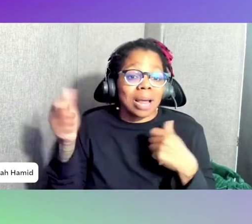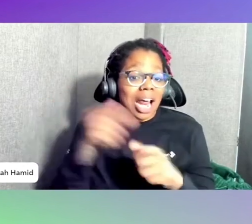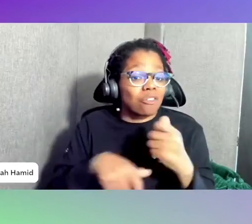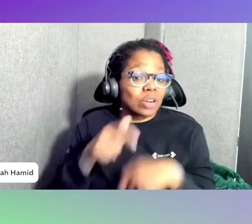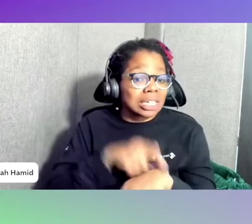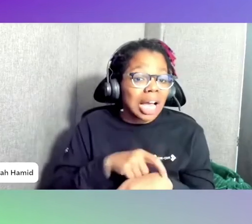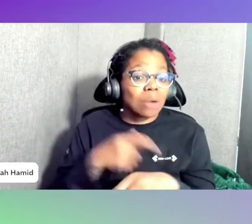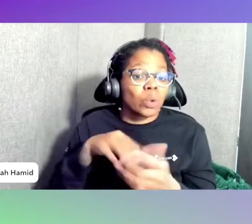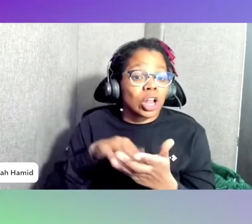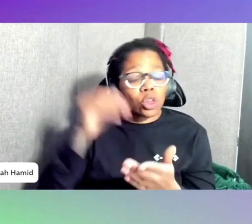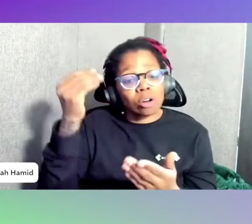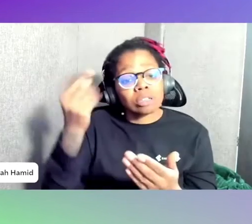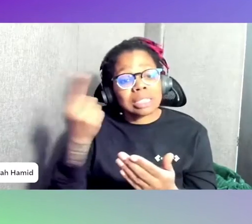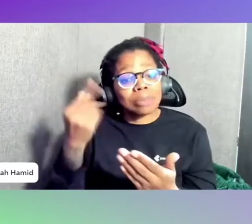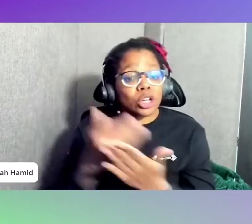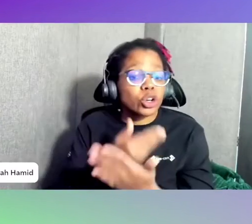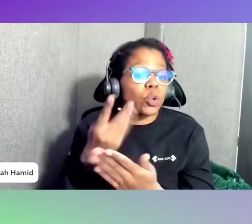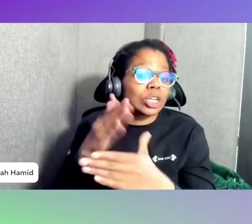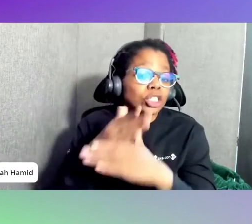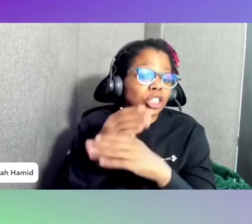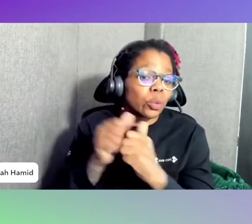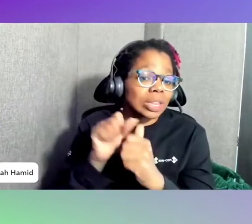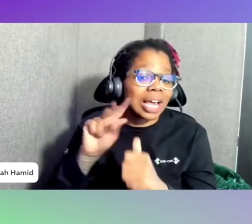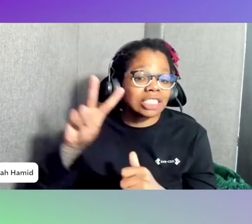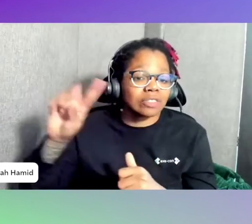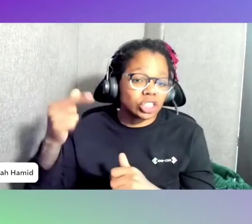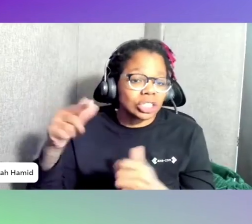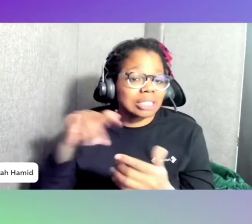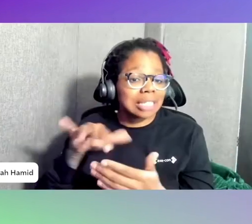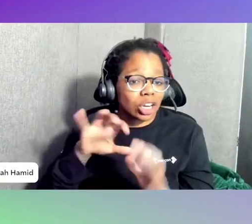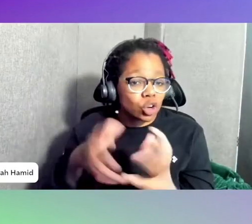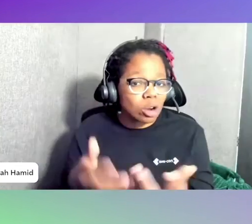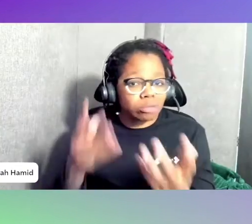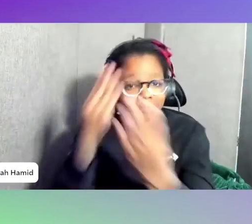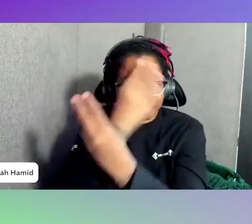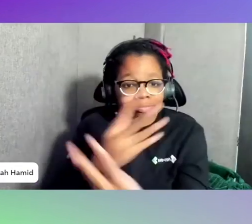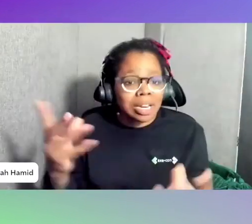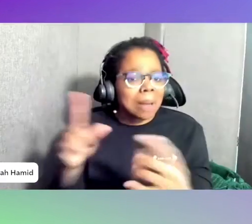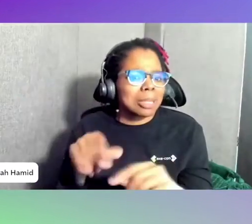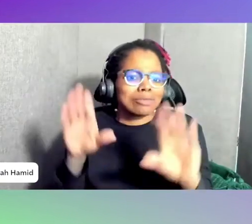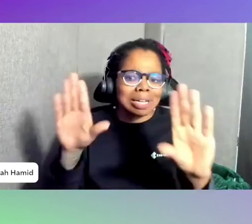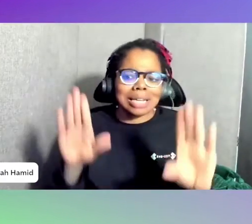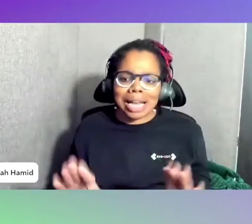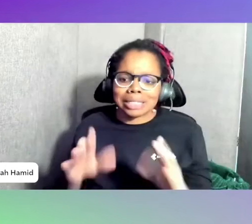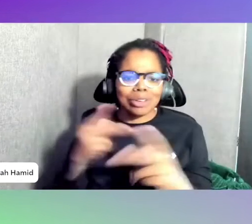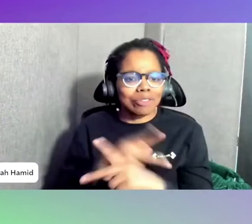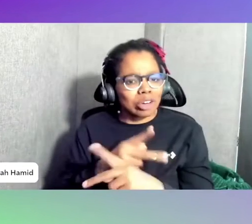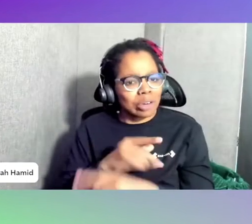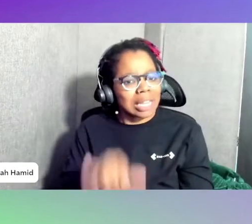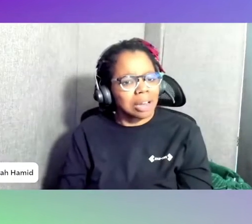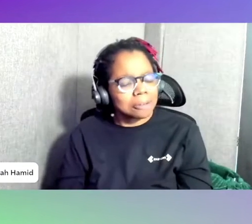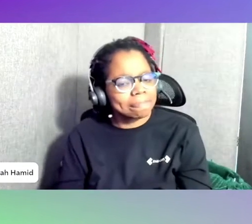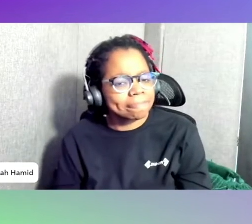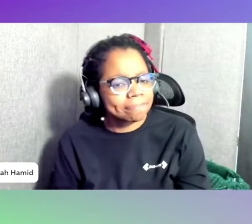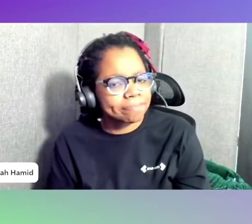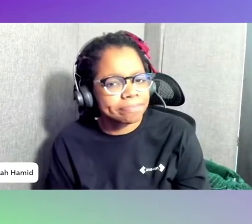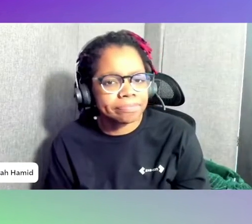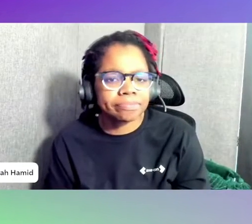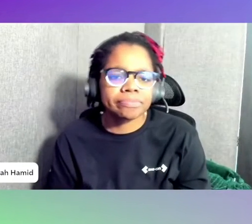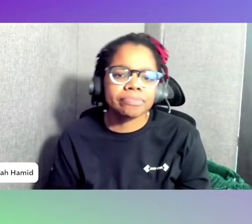swell form and anything we can do. And that's a live document, and every time you edit and find something new,